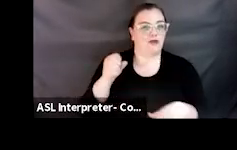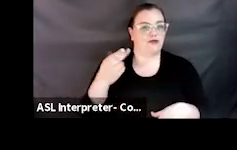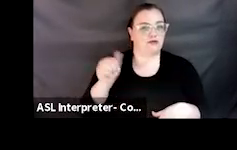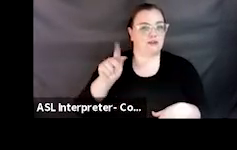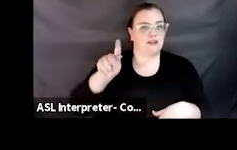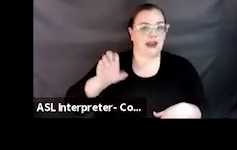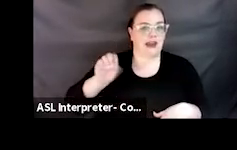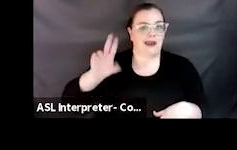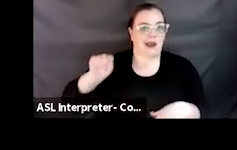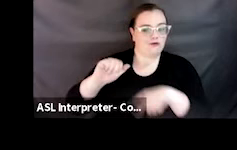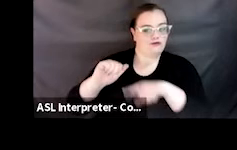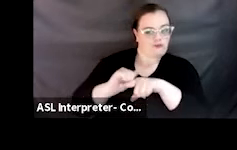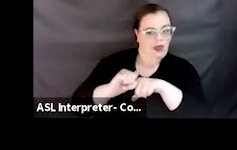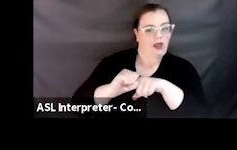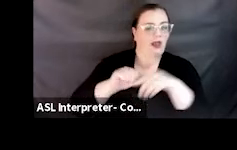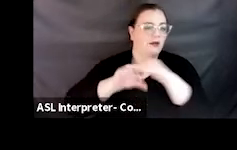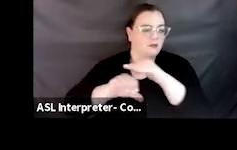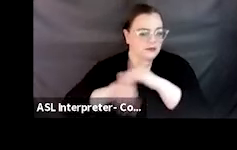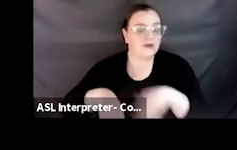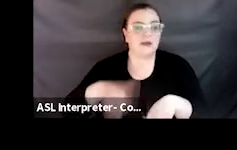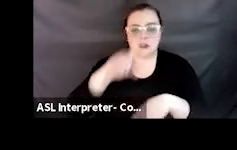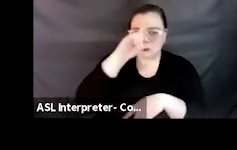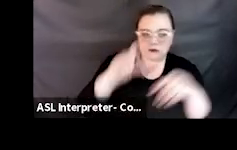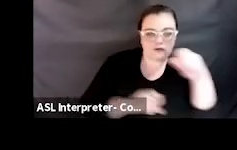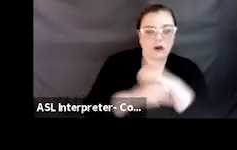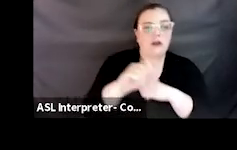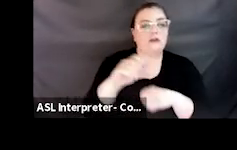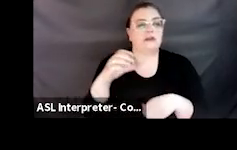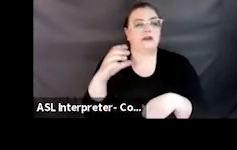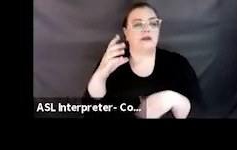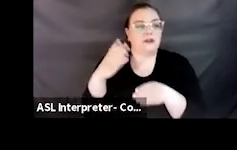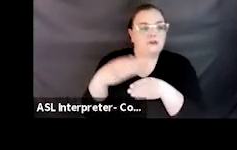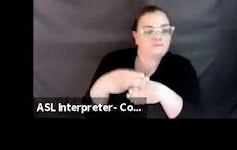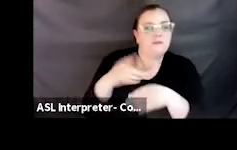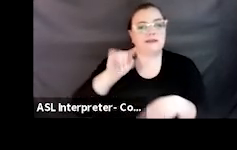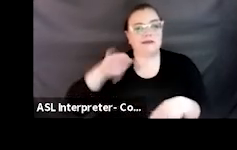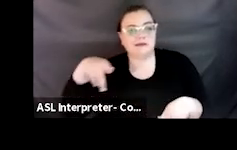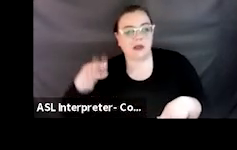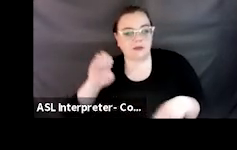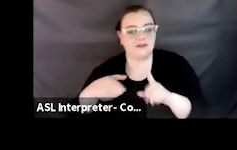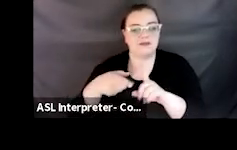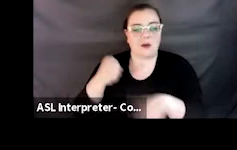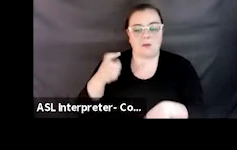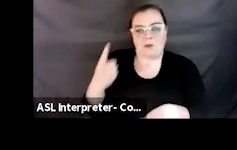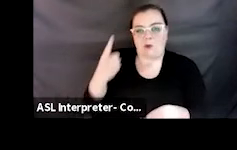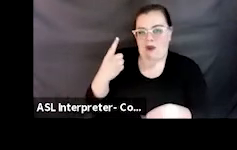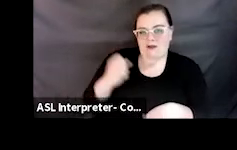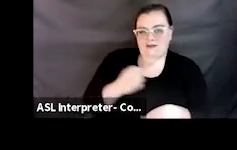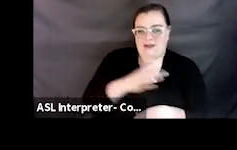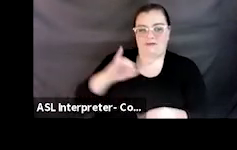Heidi Rosofsky: In a little bit i'm going to be talking about ShakeOut real accessibility strategies for tips just involvement, who is so one of our staff people.